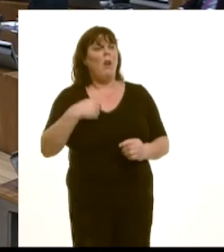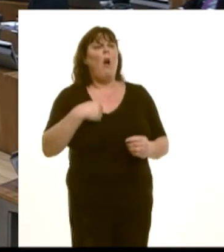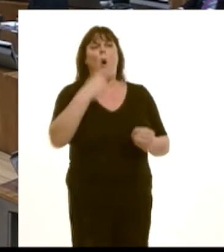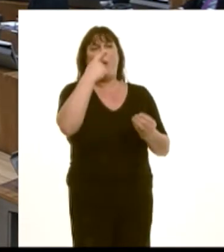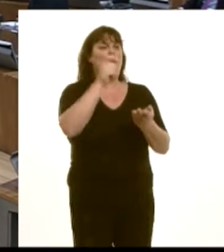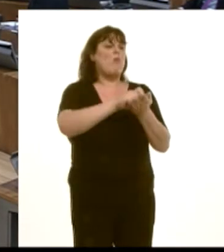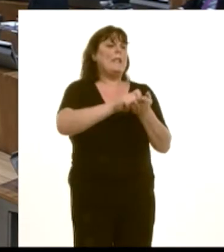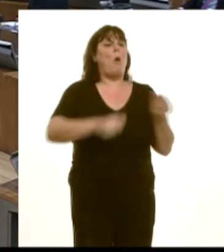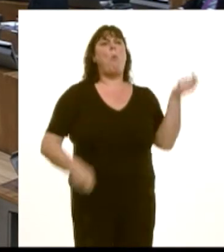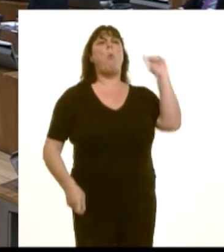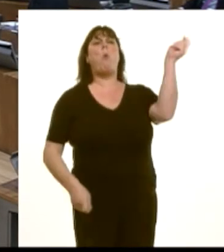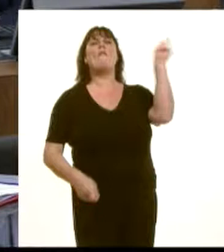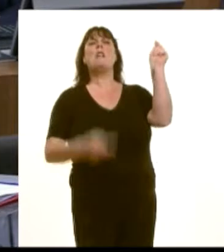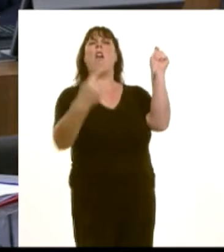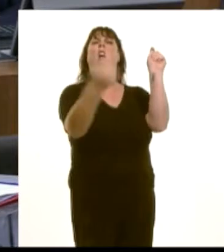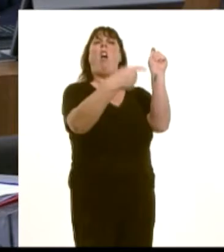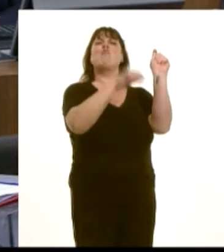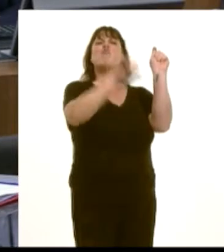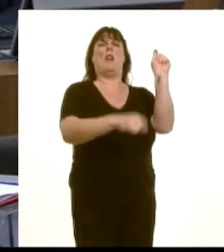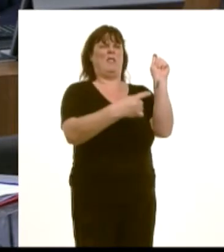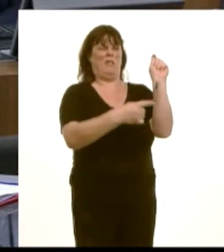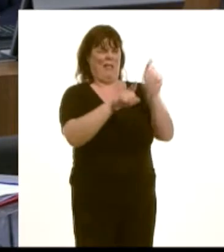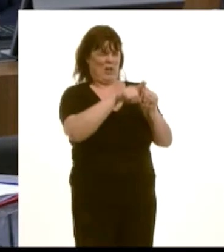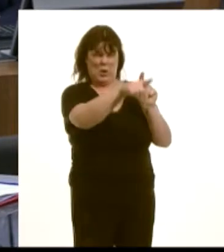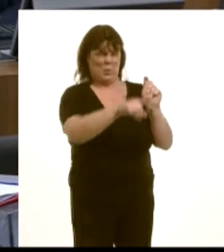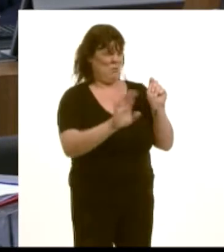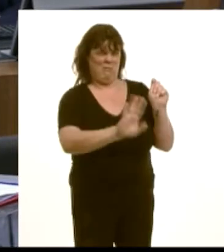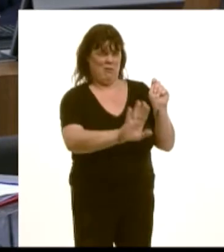the air as if it was gospel. That is the way her party does these things: it produces a